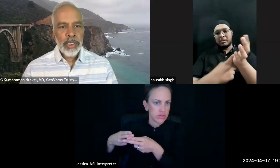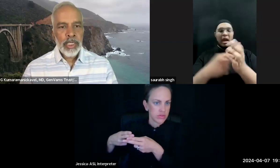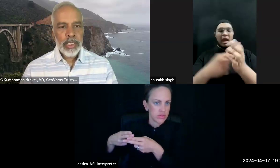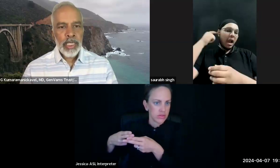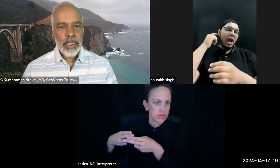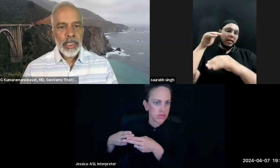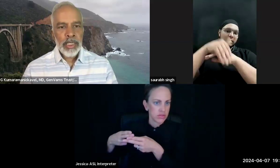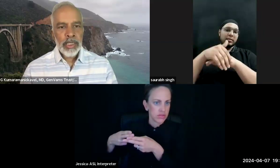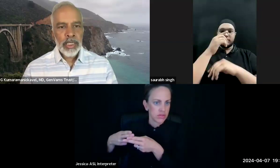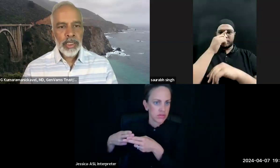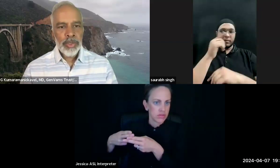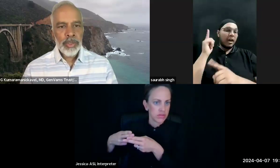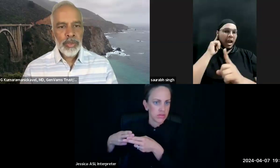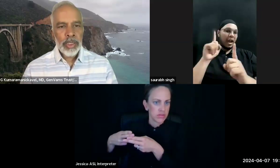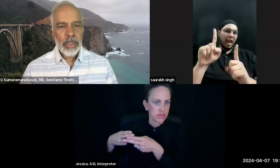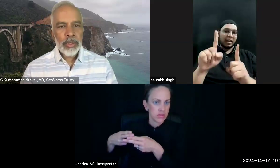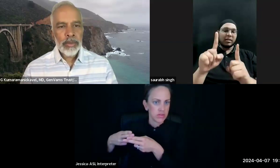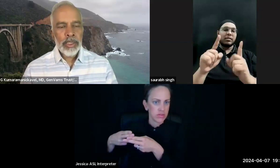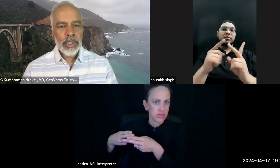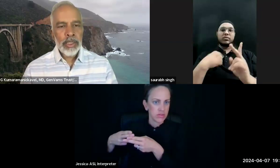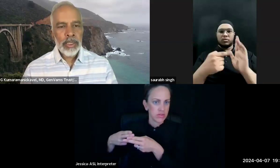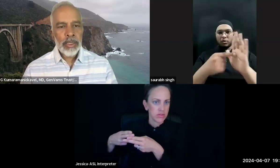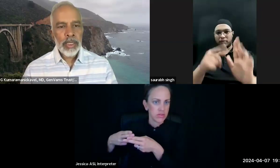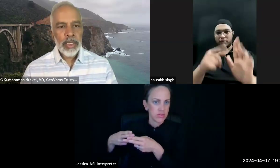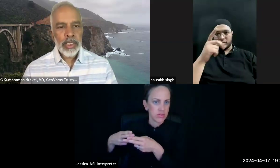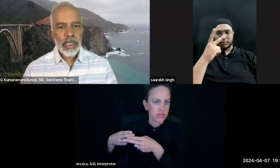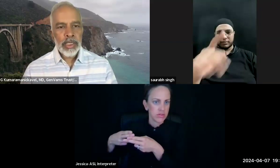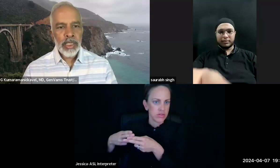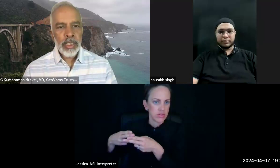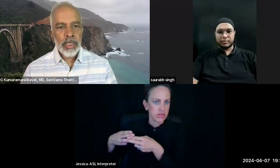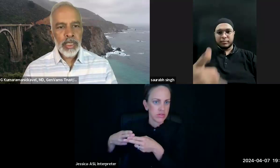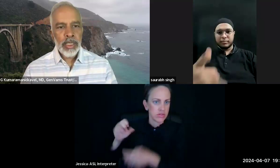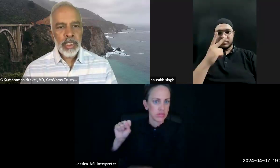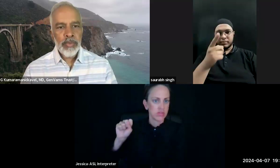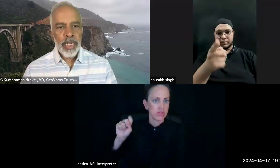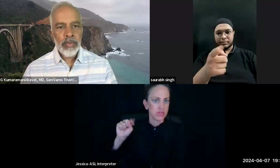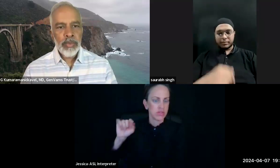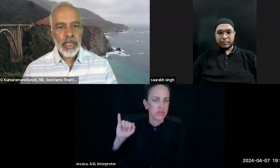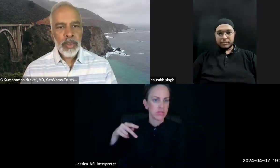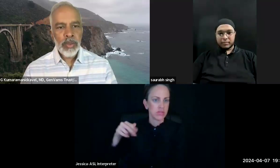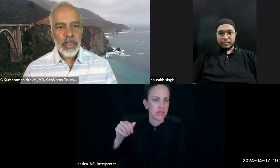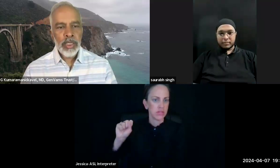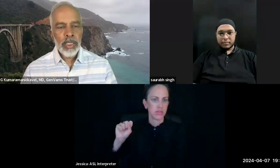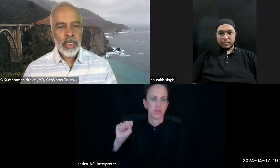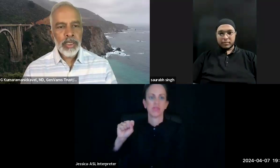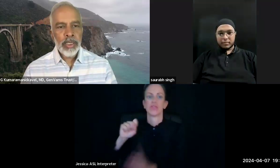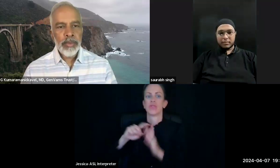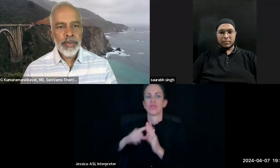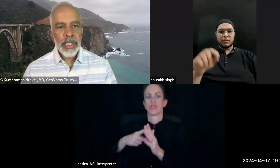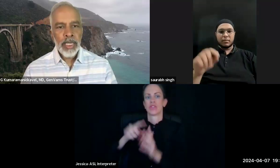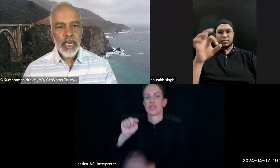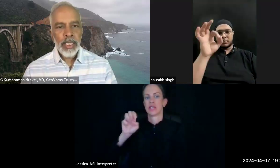starts at the as I can show you in the cursor here starts at the Tympanic Membrane or the eardrum and